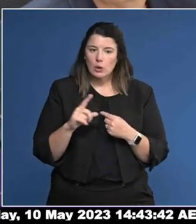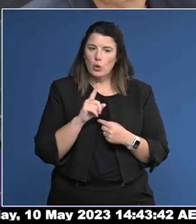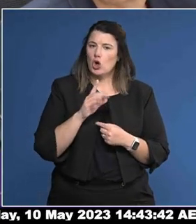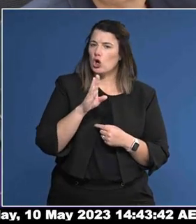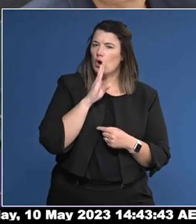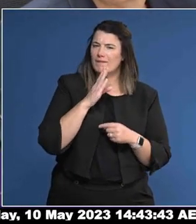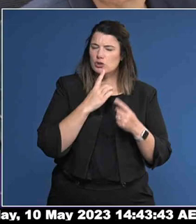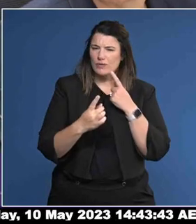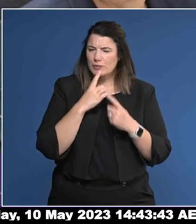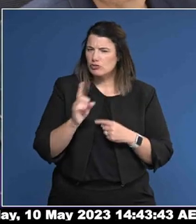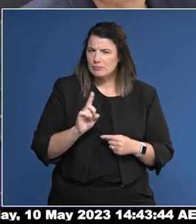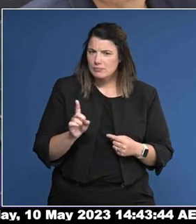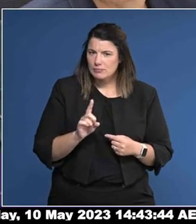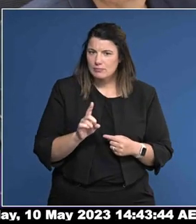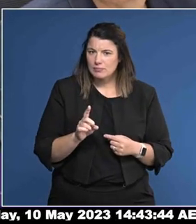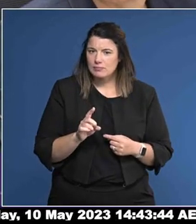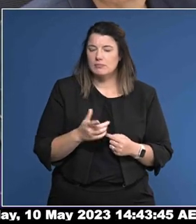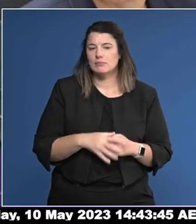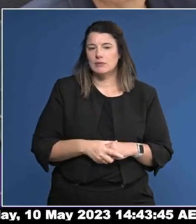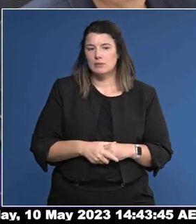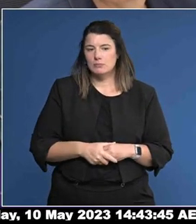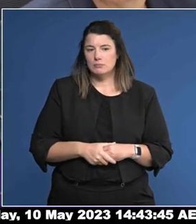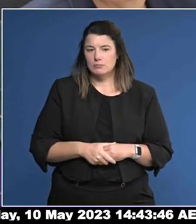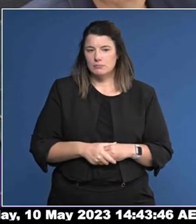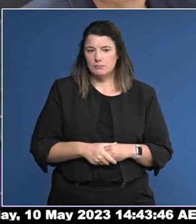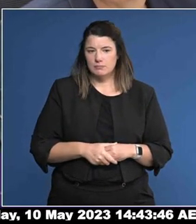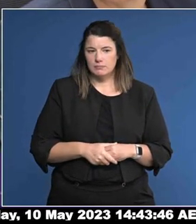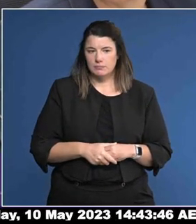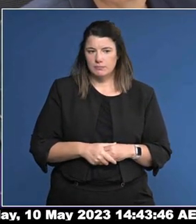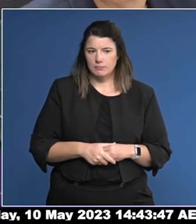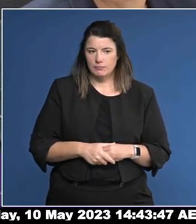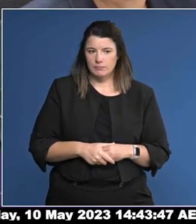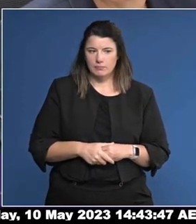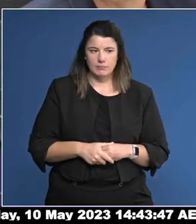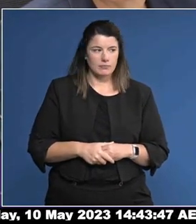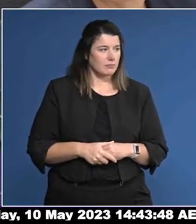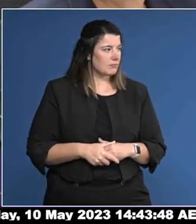was? MS BULLEN: It was confidential in that it wasn't information - excuse me - that was in the public domain. MS EASTMAN: Take a glass of water.